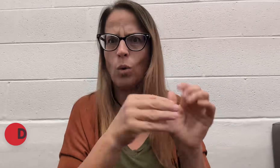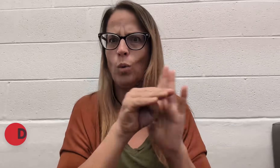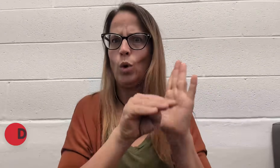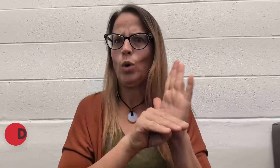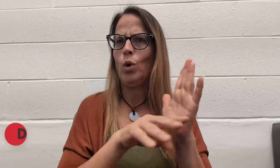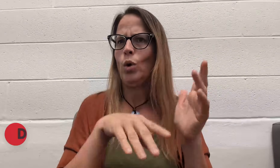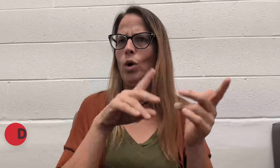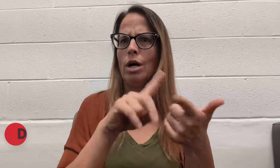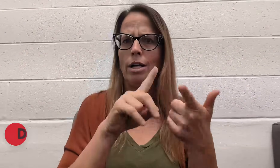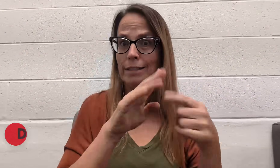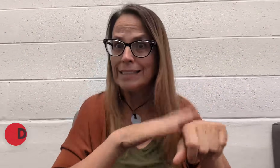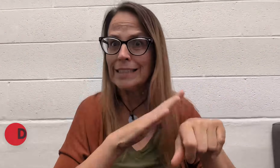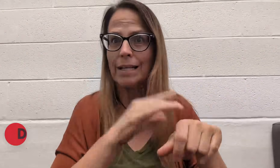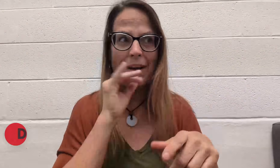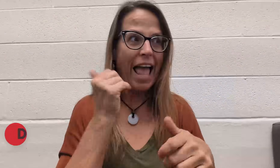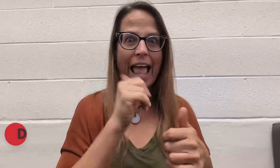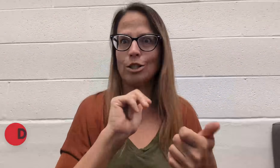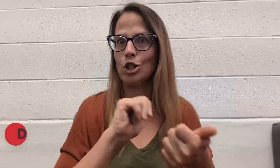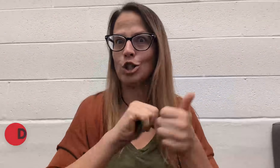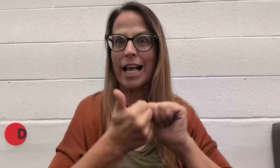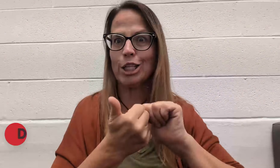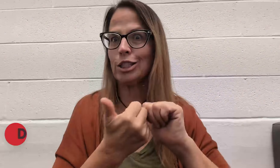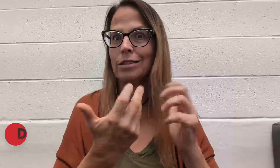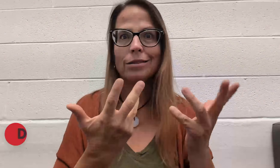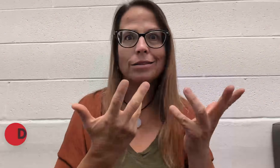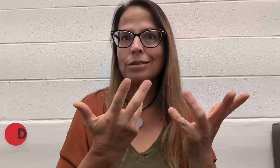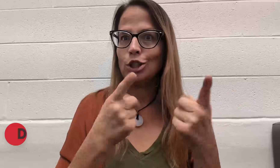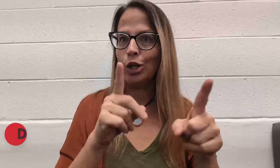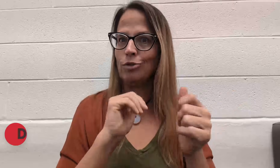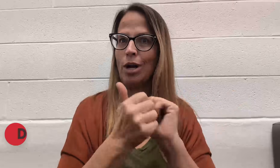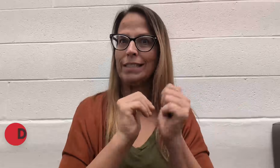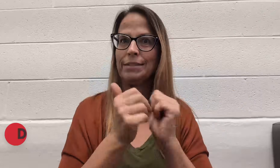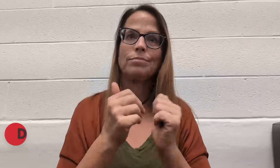the rules and alerted him if there were any issues during the race.